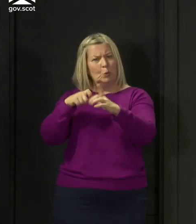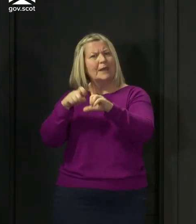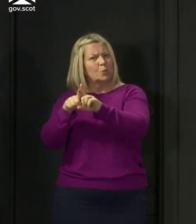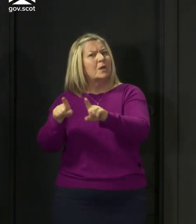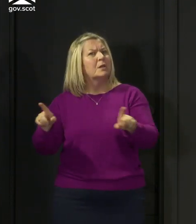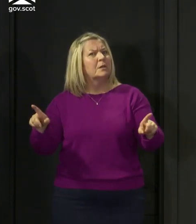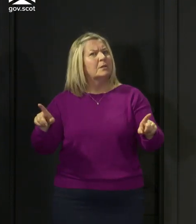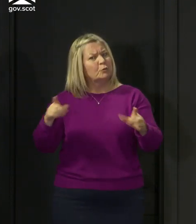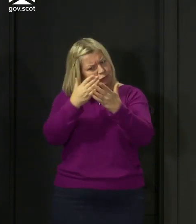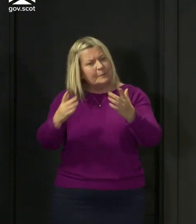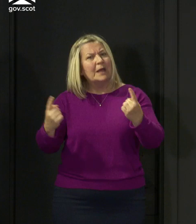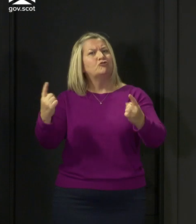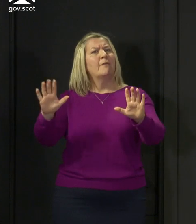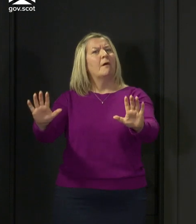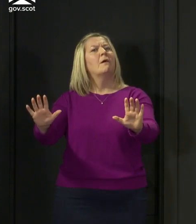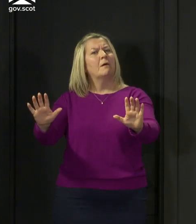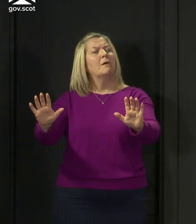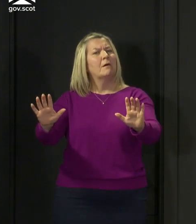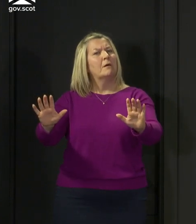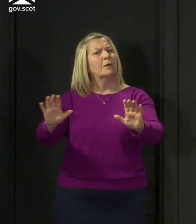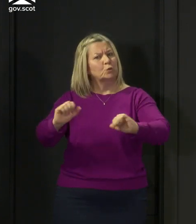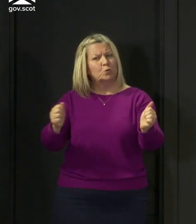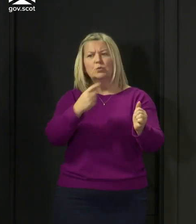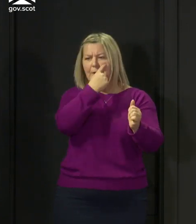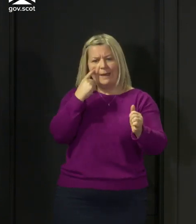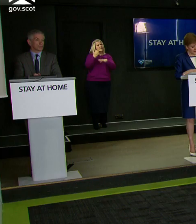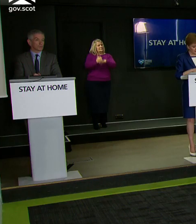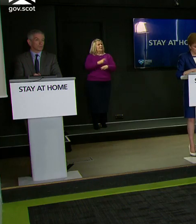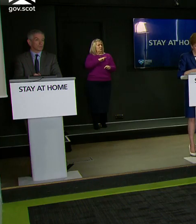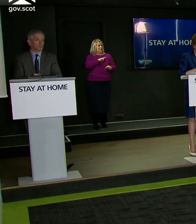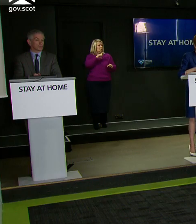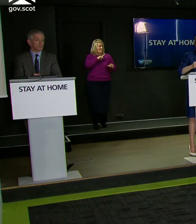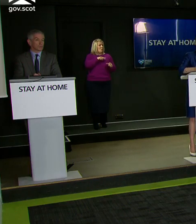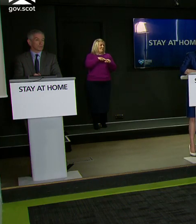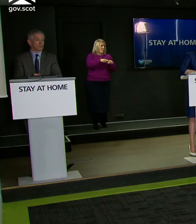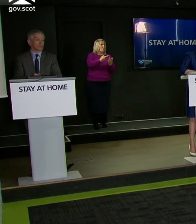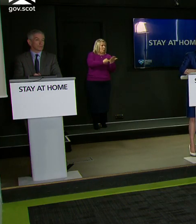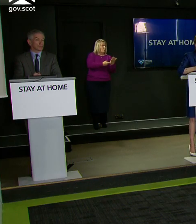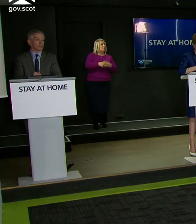that are in place for very good evidence-based reasons. Lyndsey Hannah from Radio Clyde.